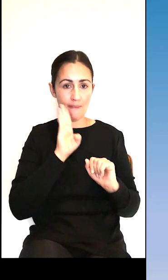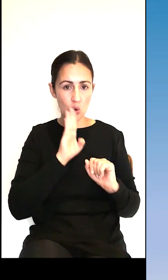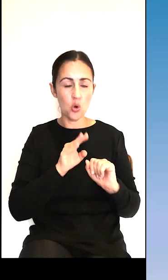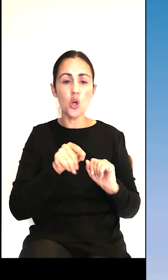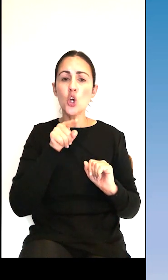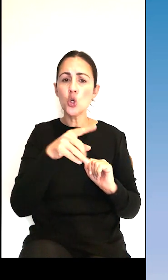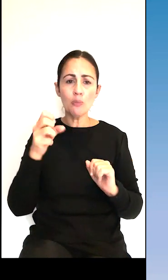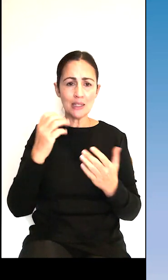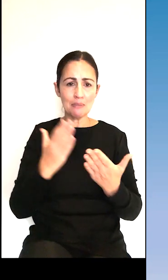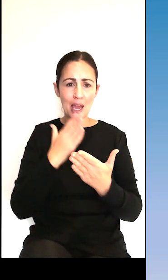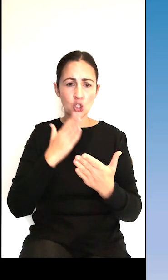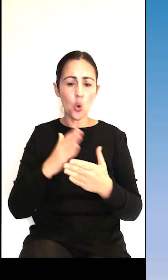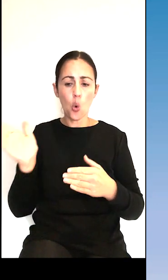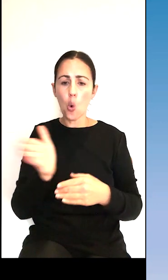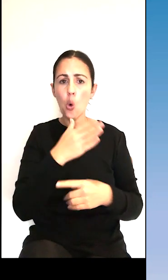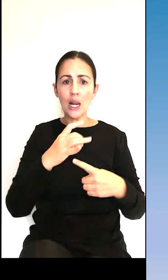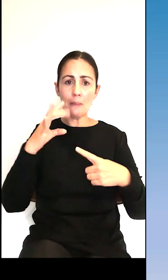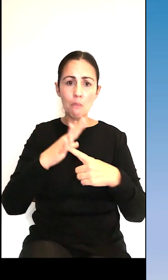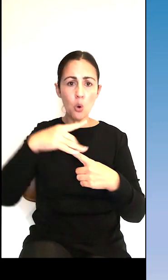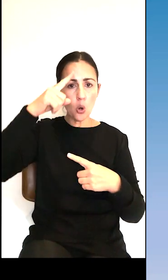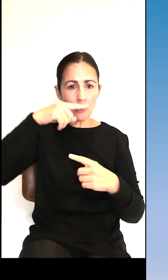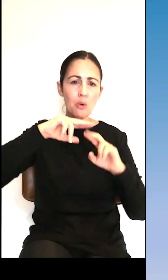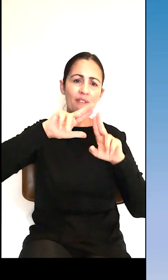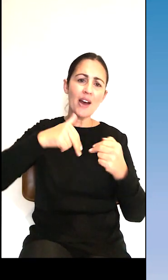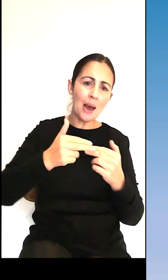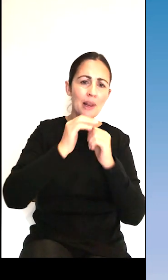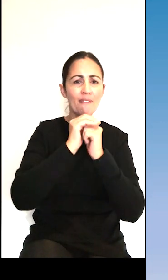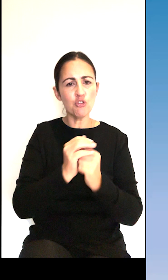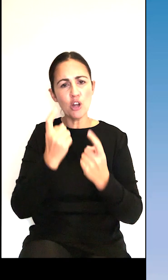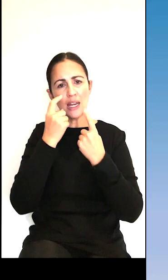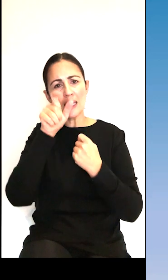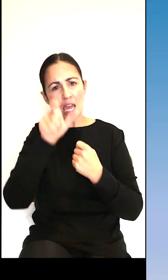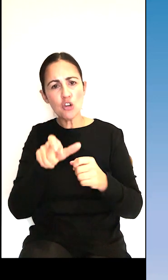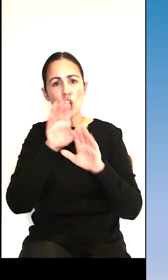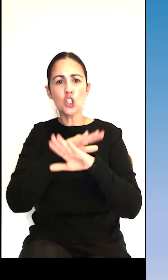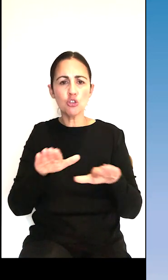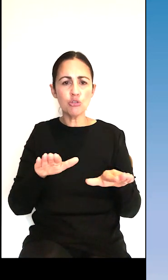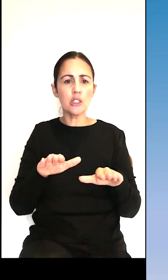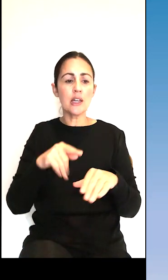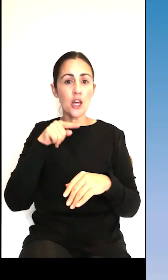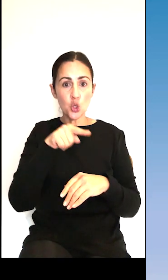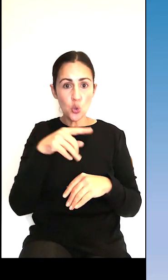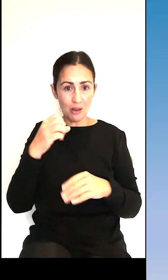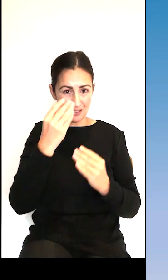the important people in your life - your your loved ones, your carers, your partners, your children, know that you have an advance care plan.